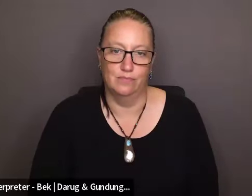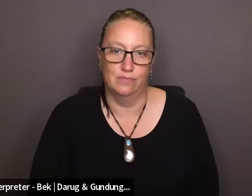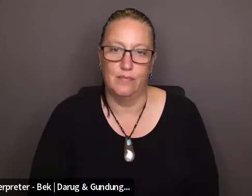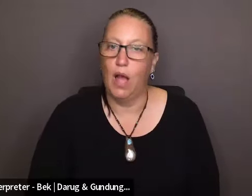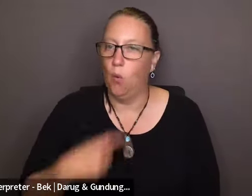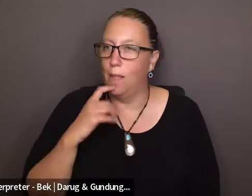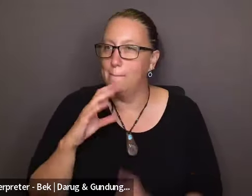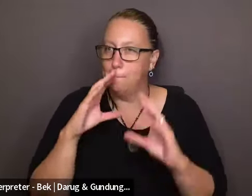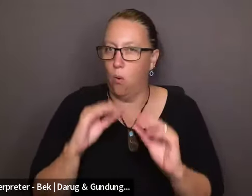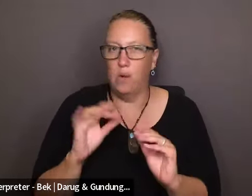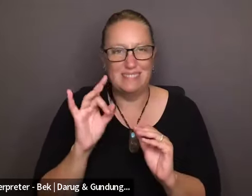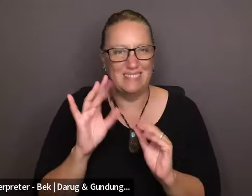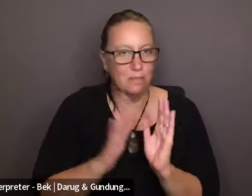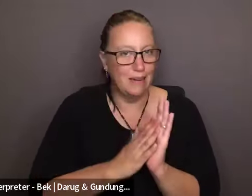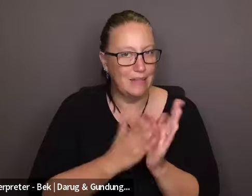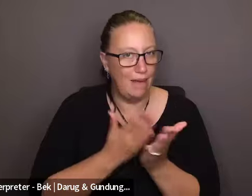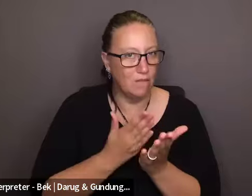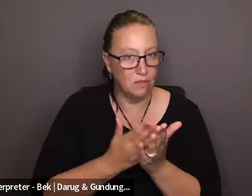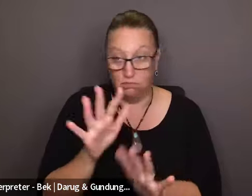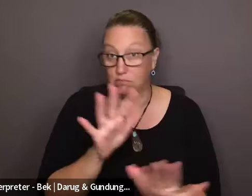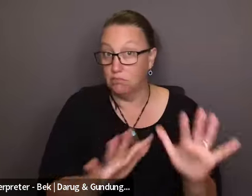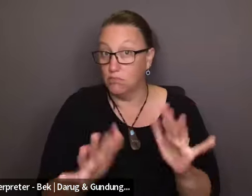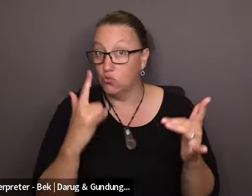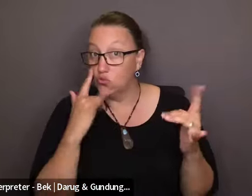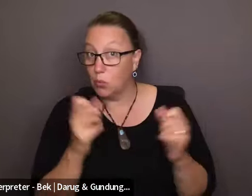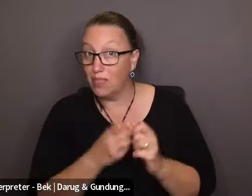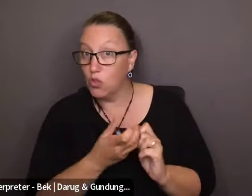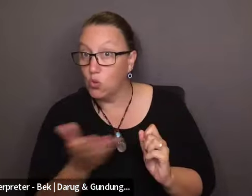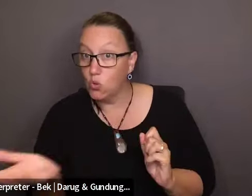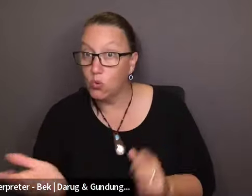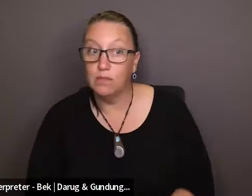as Sue has mentioned, on in kind budget items as well, and